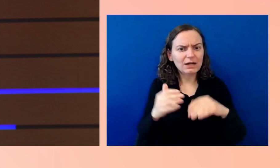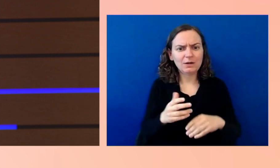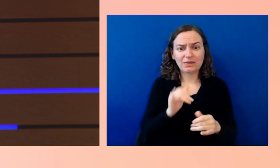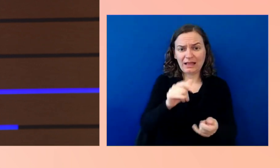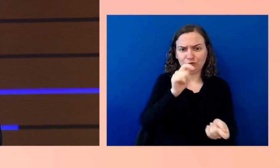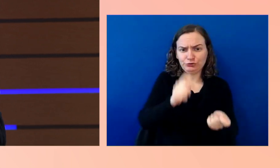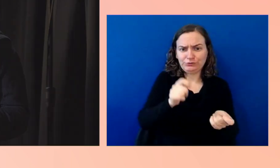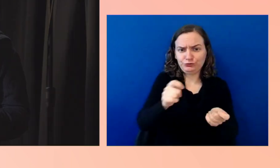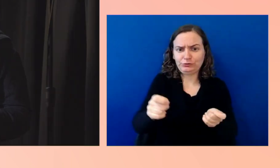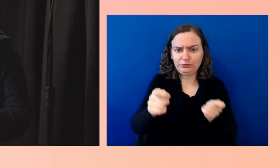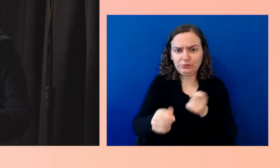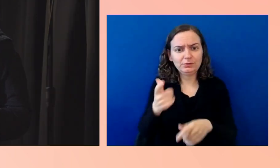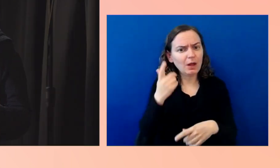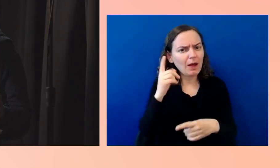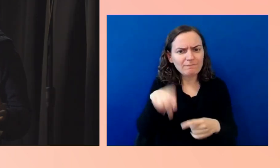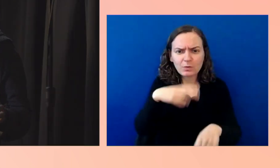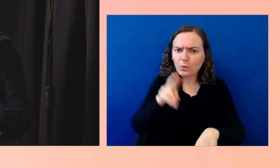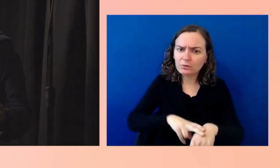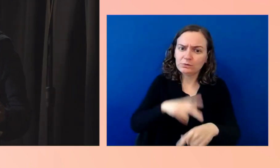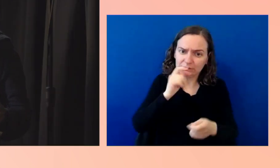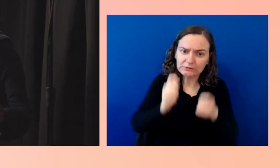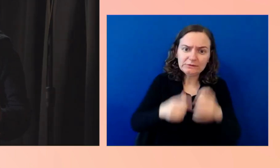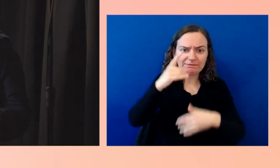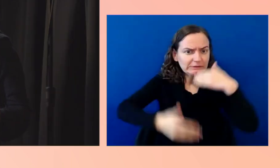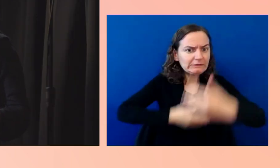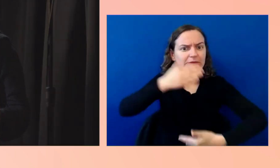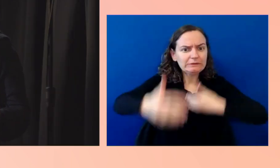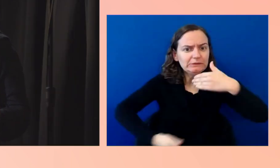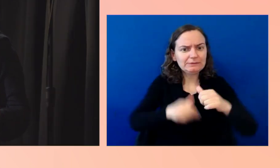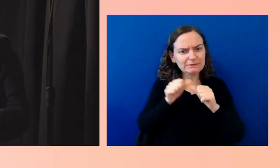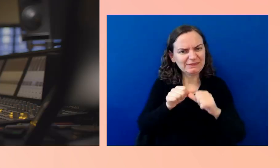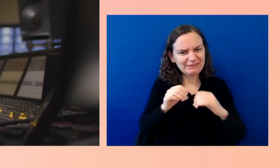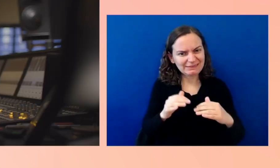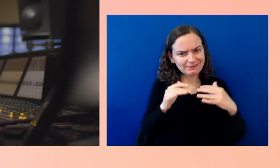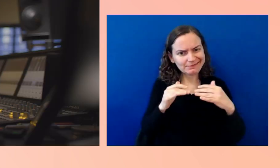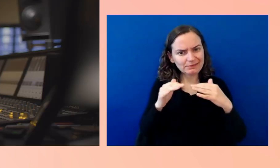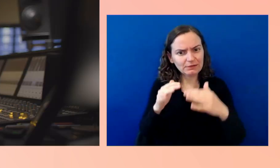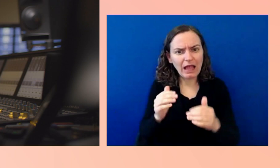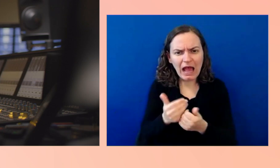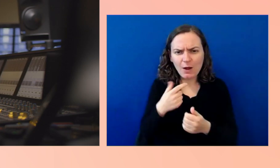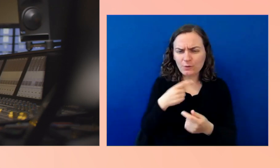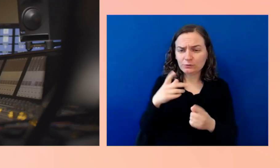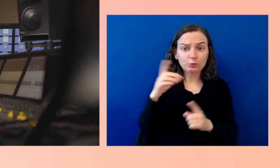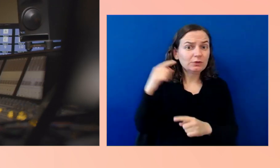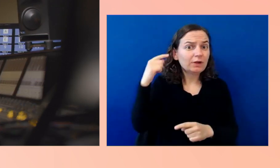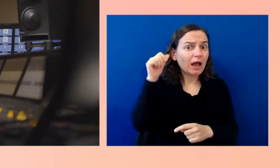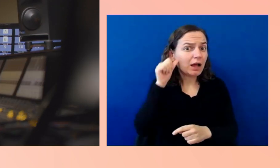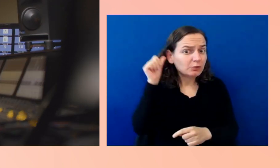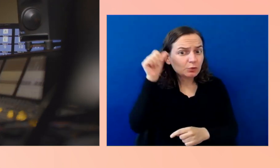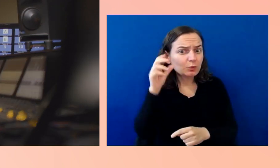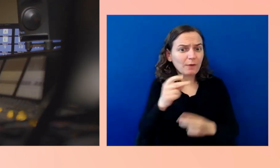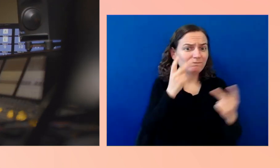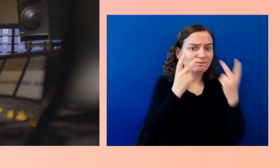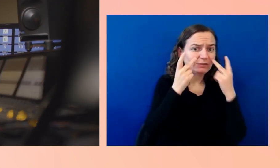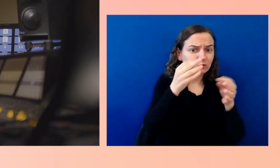how do we do audiovisual descriptions and that thing, and how does that work and are we making the speaker stop and wait